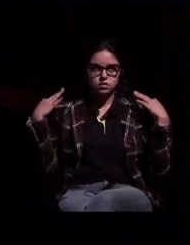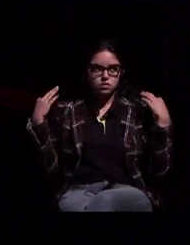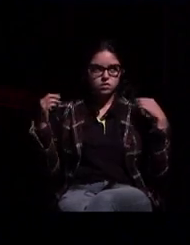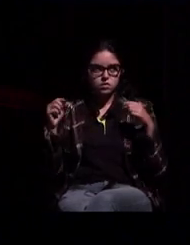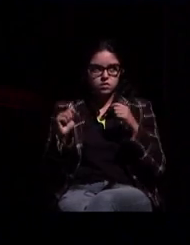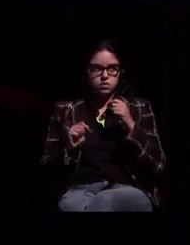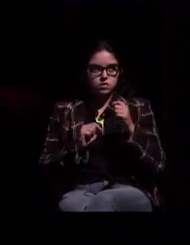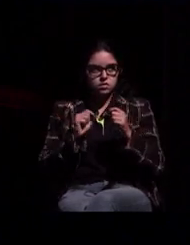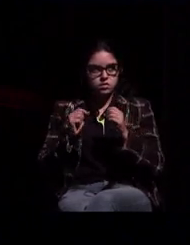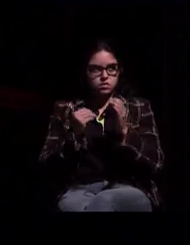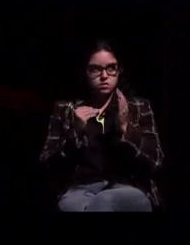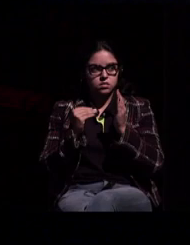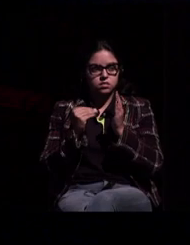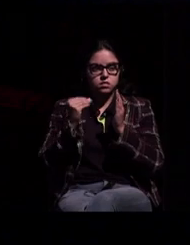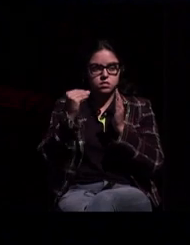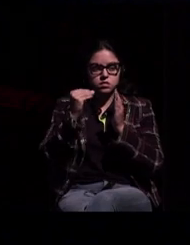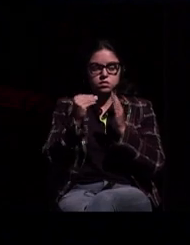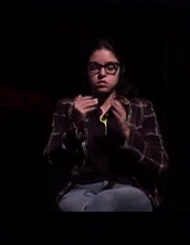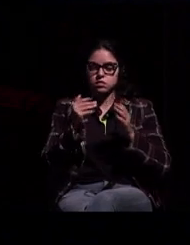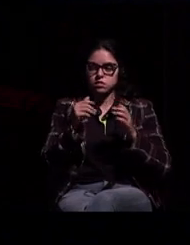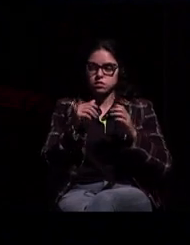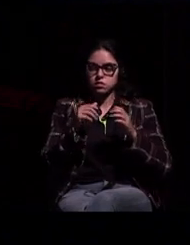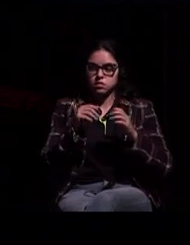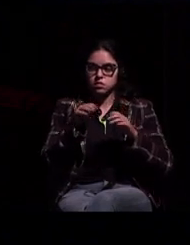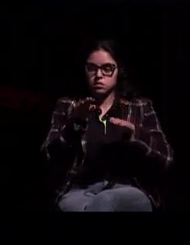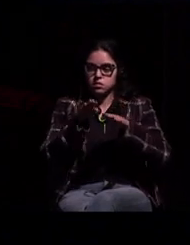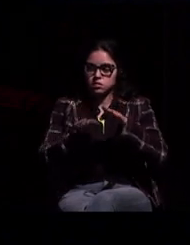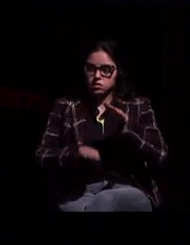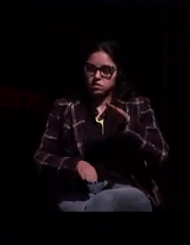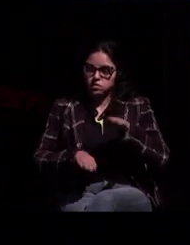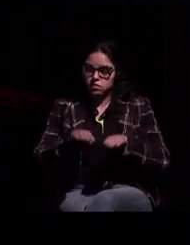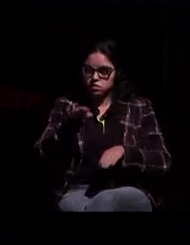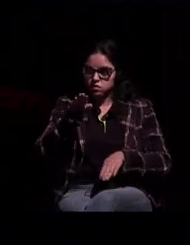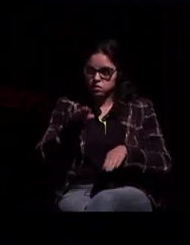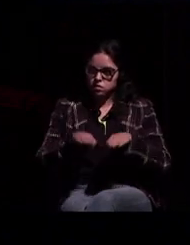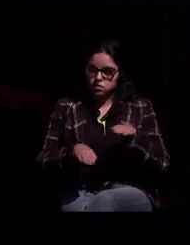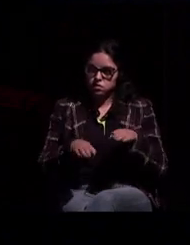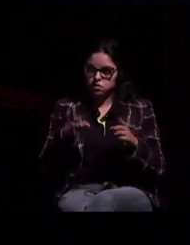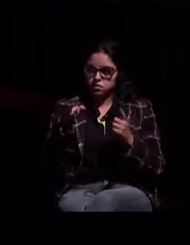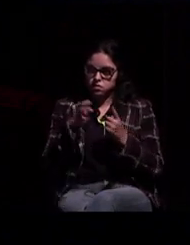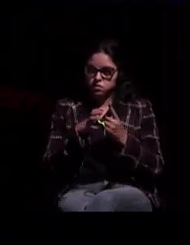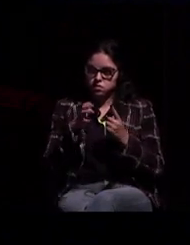are the demand oscillations. The tourist activity does not enjoy a continuous,